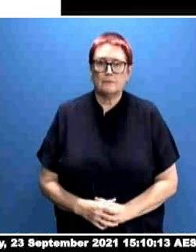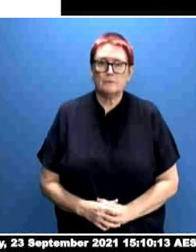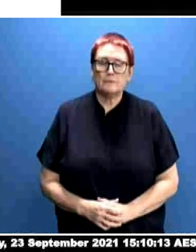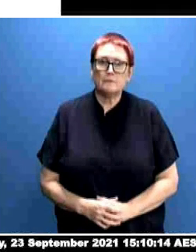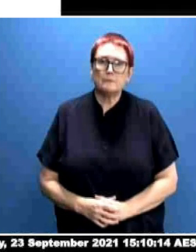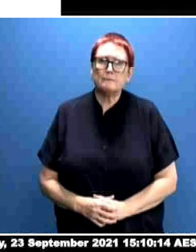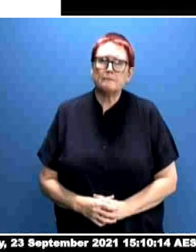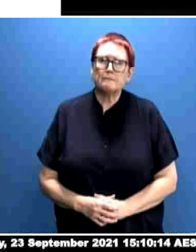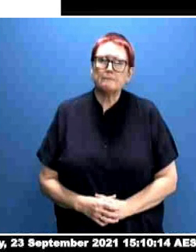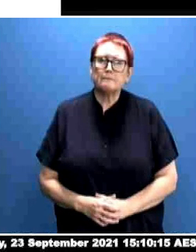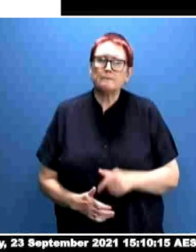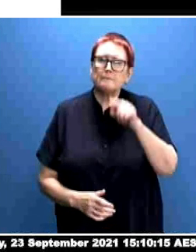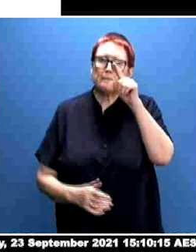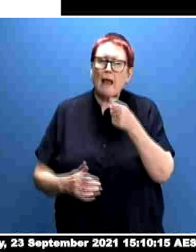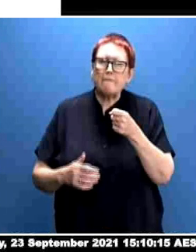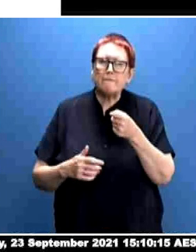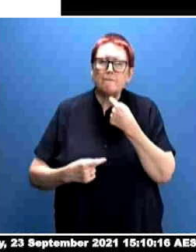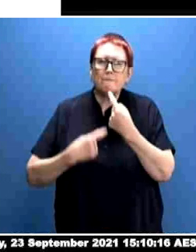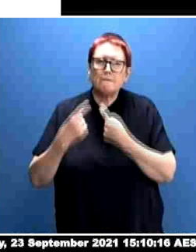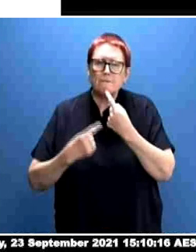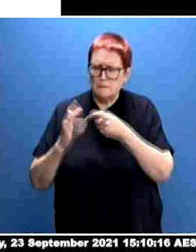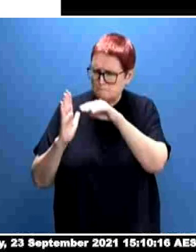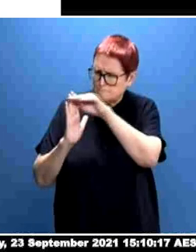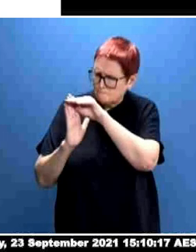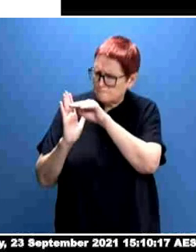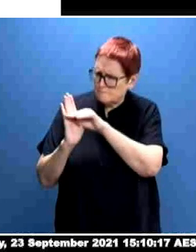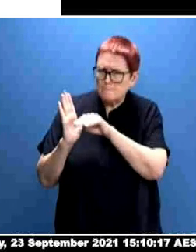You'll see it has the details there of the criteria Yes.